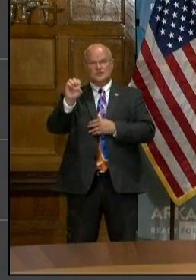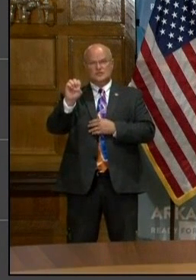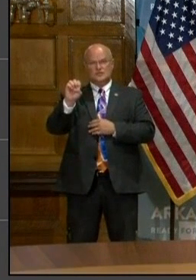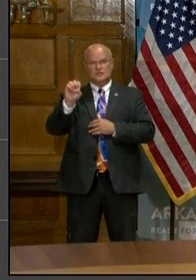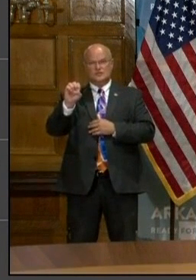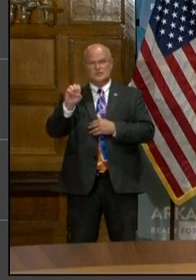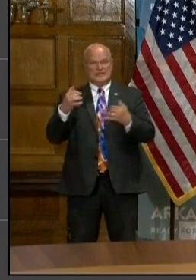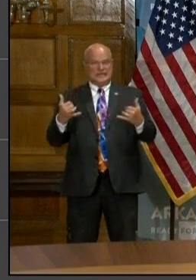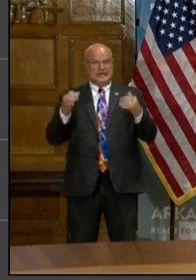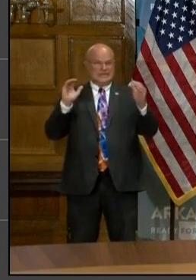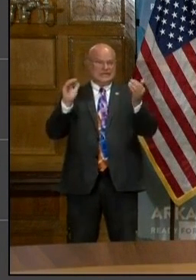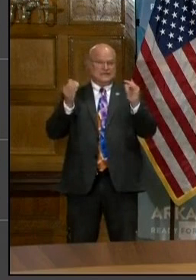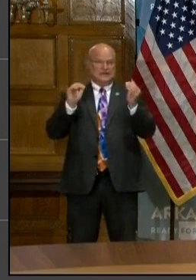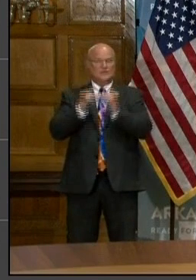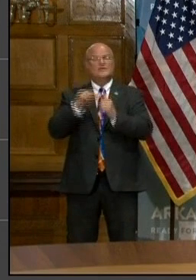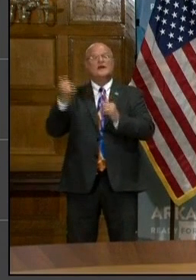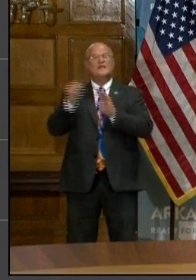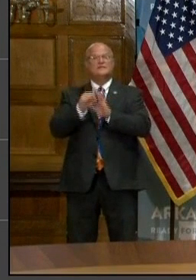THE TWO TOP STATES REMAIN LOUISIANA AND TENNESSEE, BUT